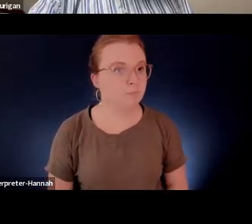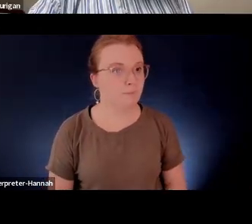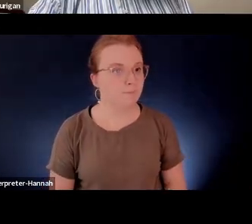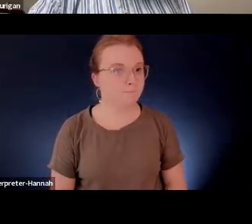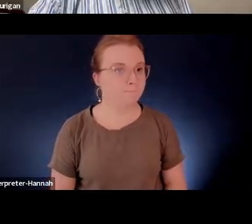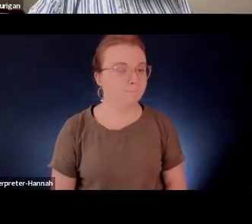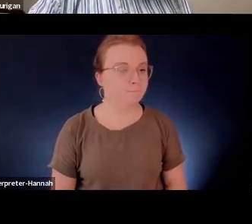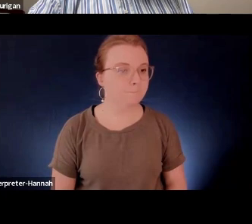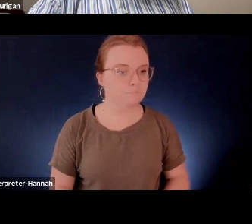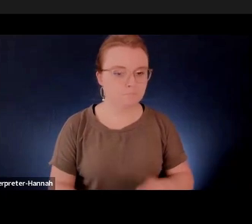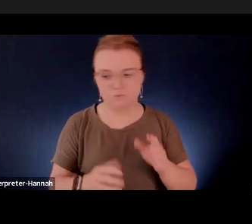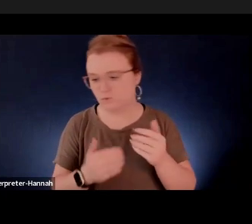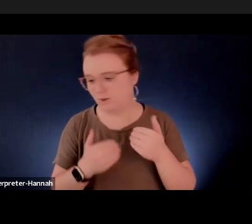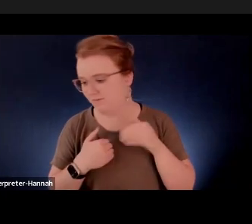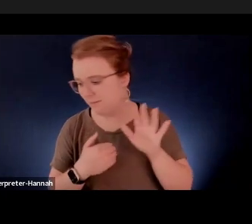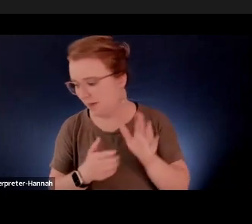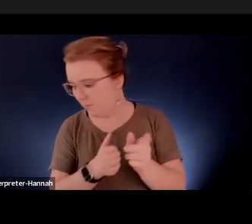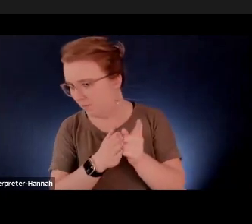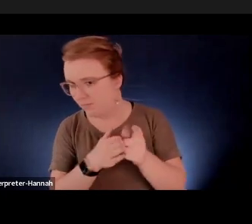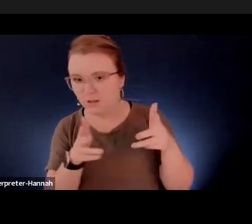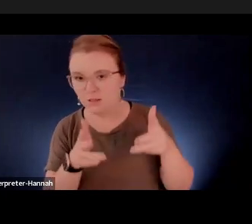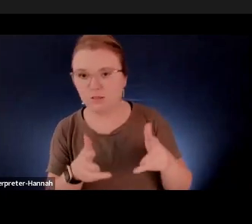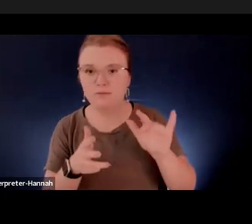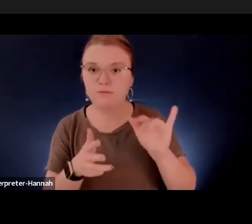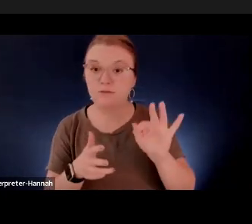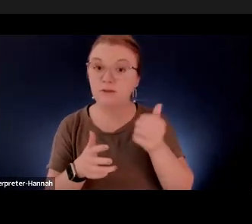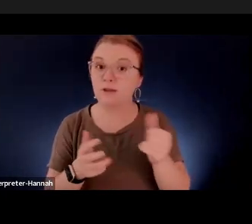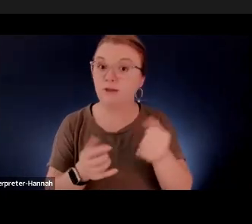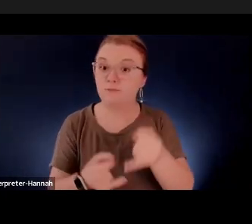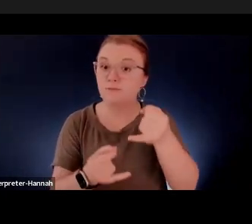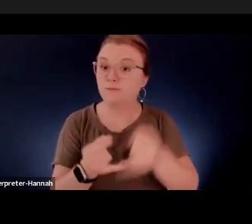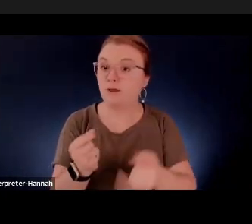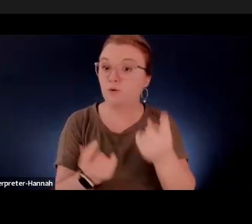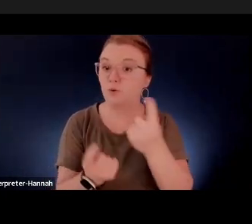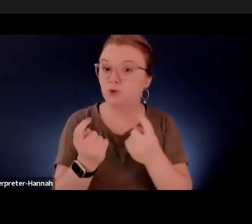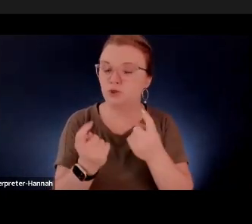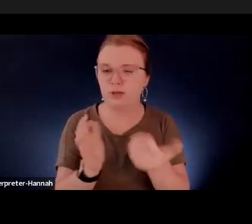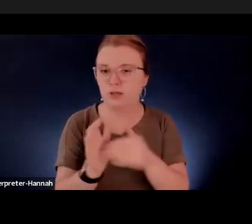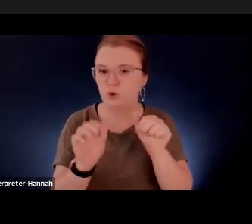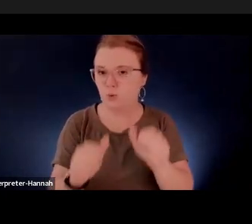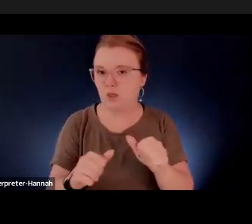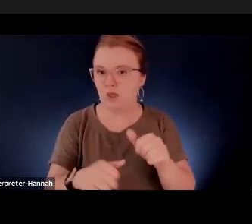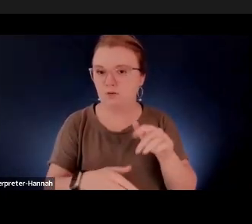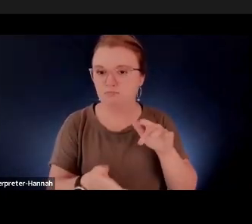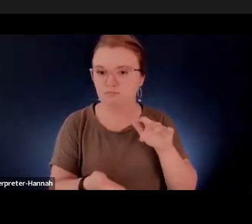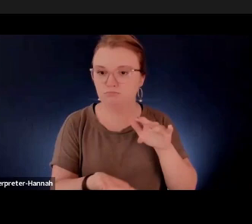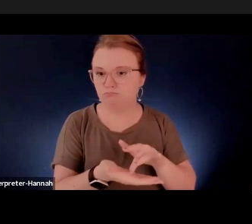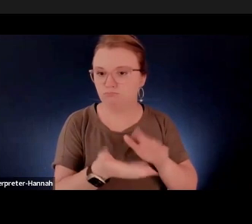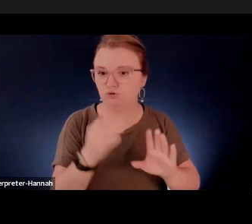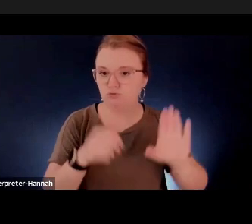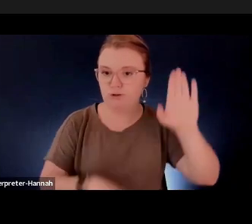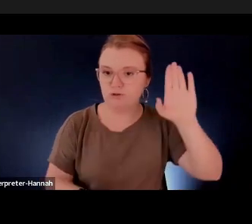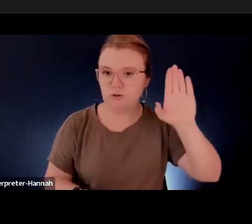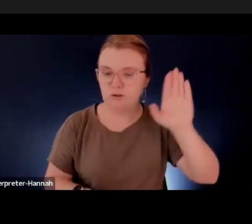about a minute more if anyone has a final question. Again, you can raise your hand if you prefer to come on screen.